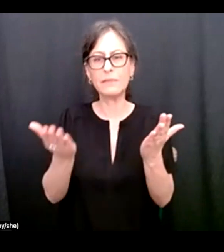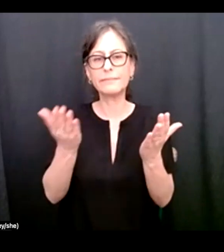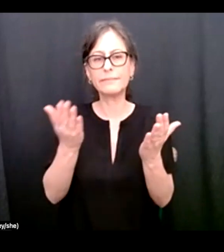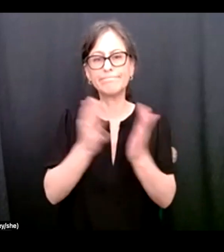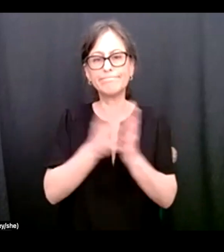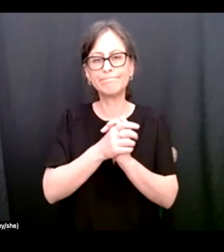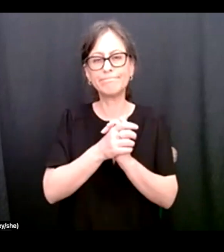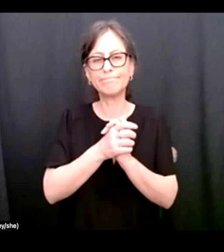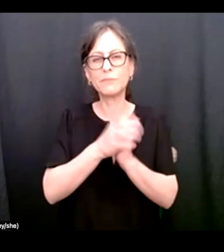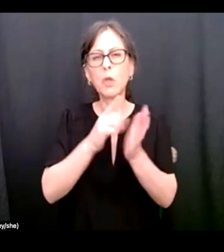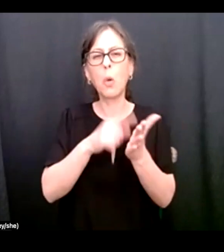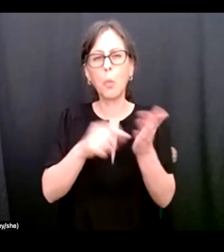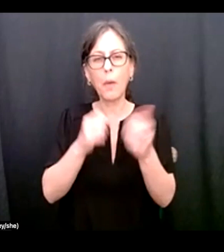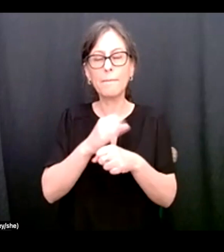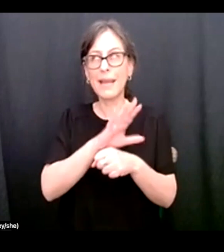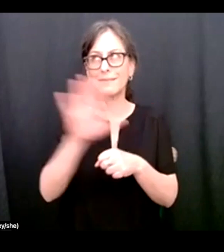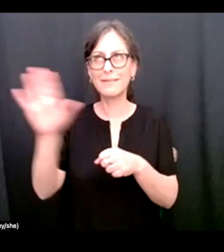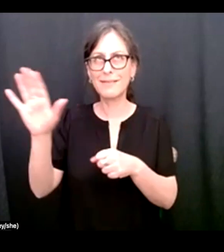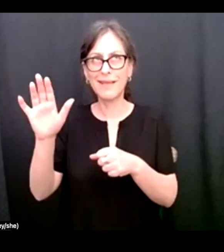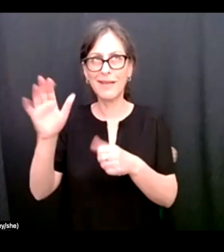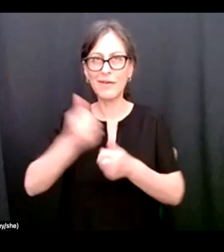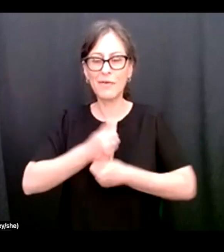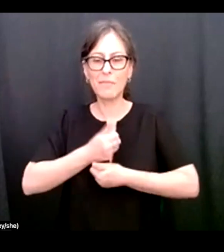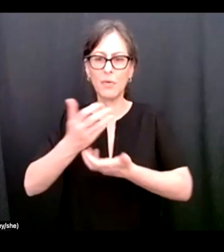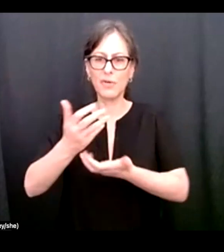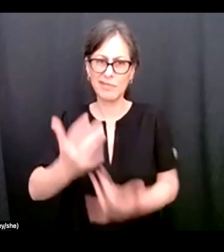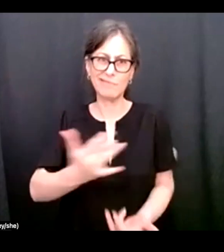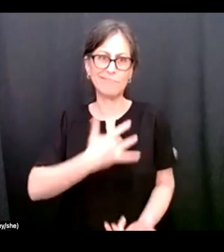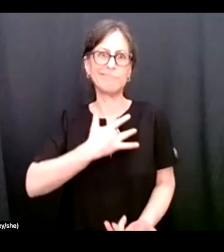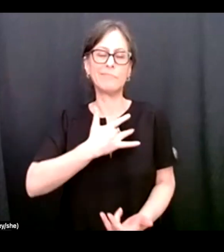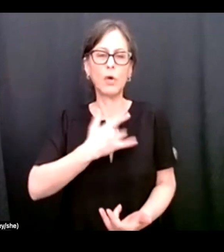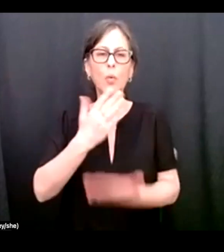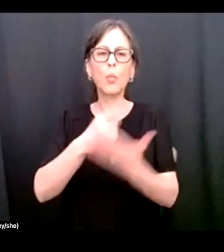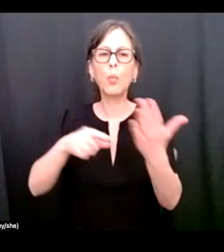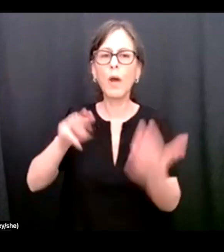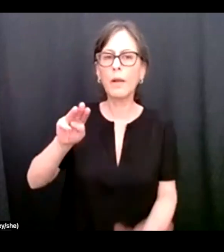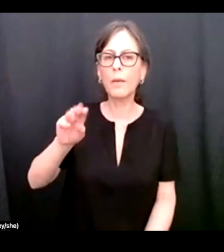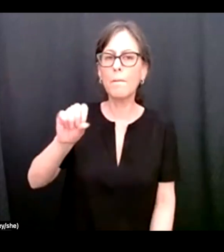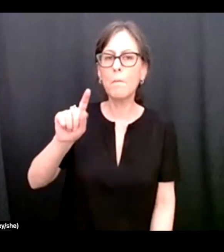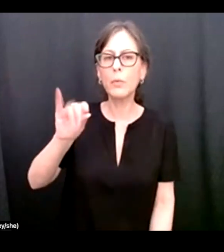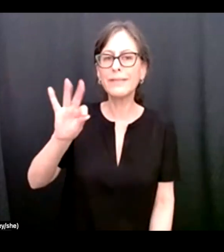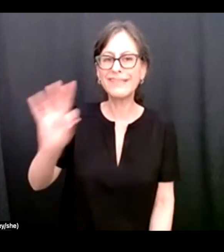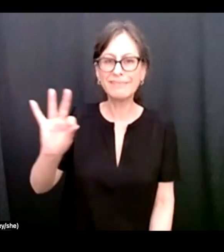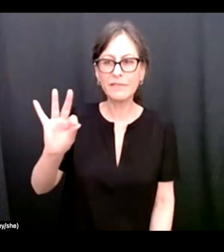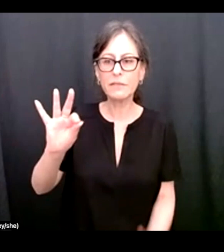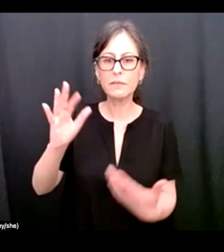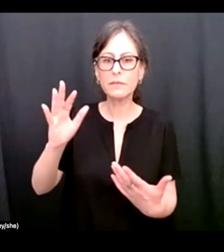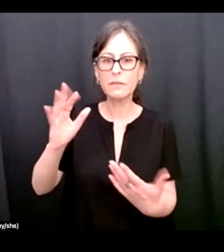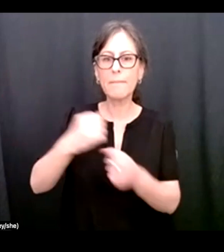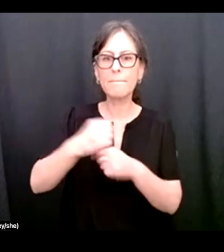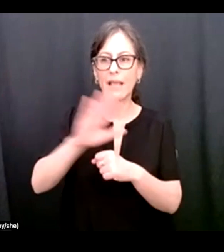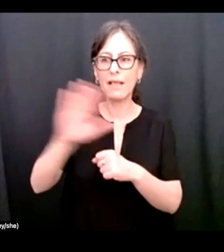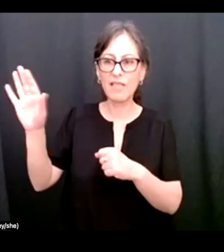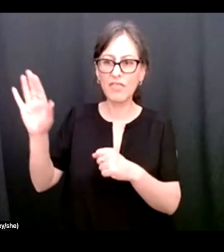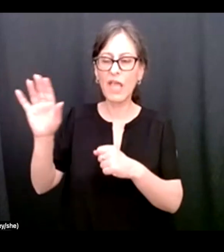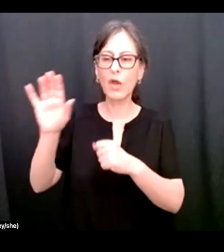what makes their work sing or what motifs or whatever, make their work still feel fresh,